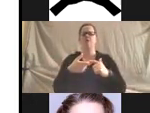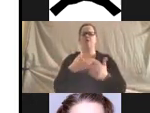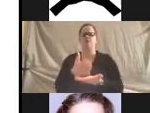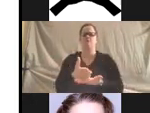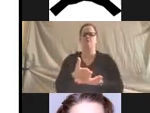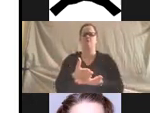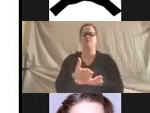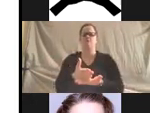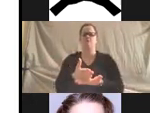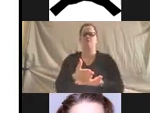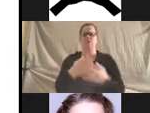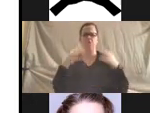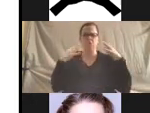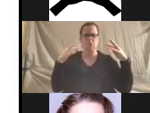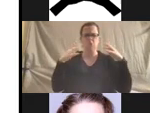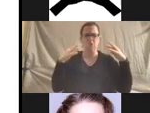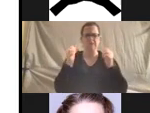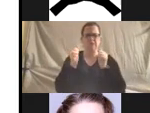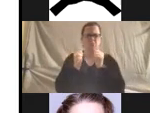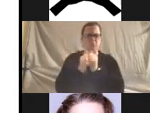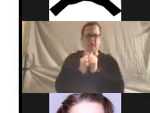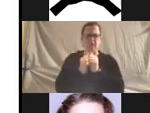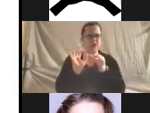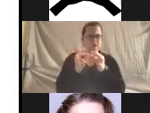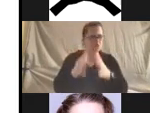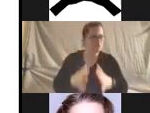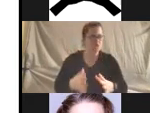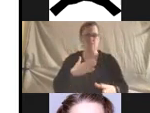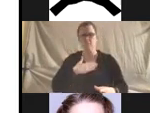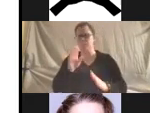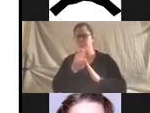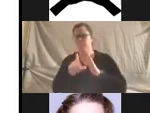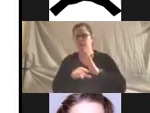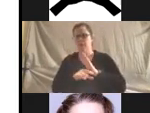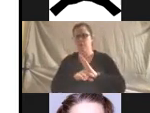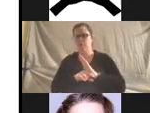I don't know noise with the interpreter. I don't know if that's my background noise or the interpreter’s background noise.